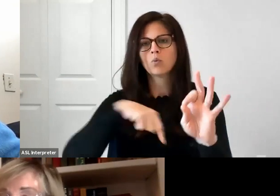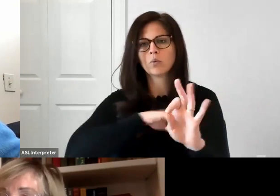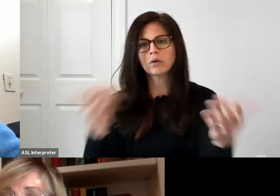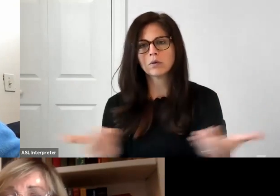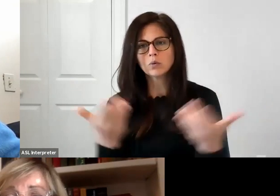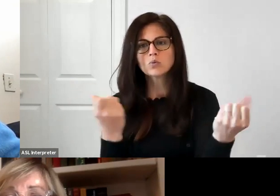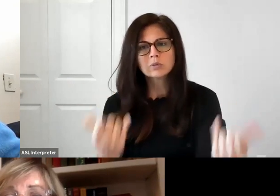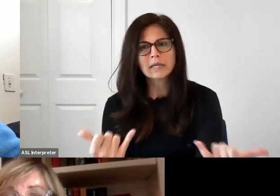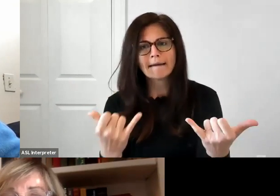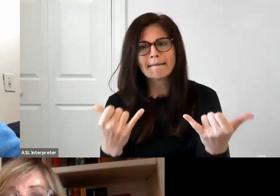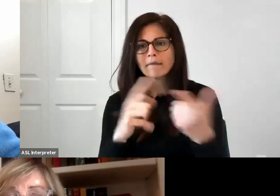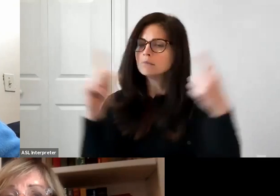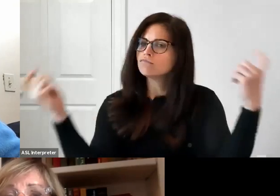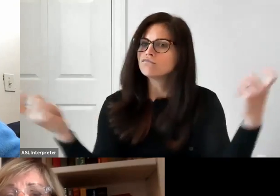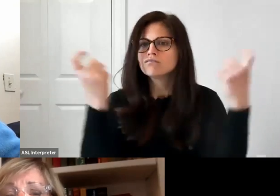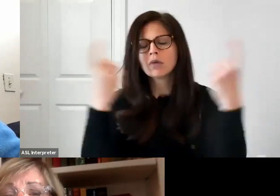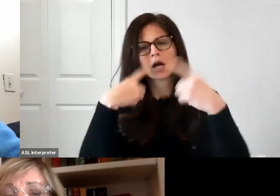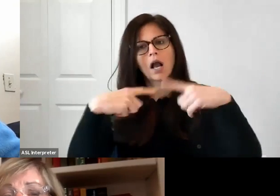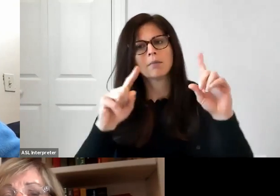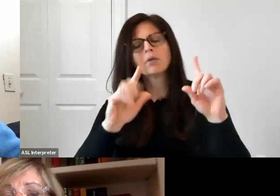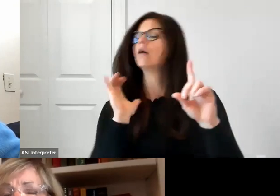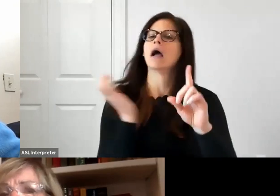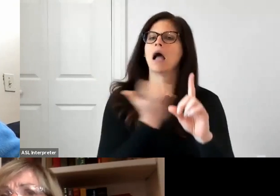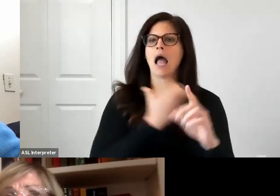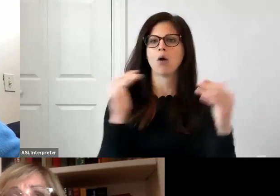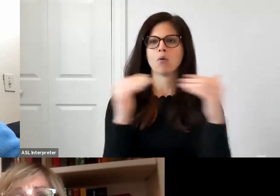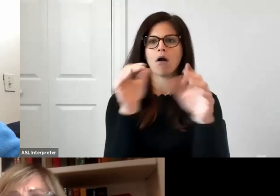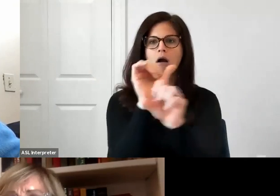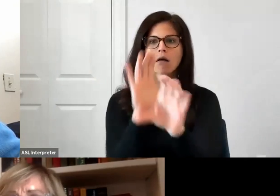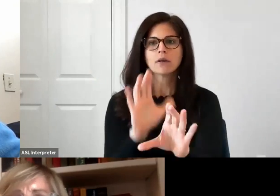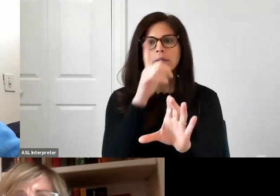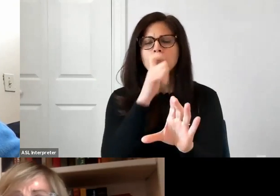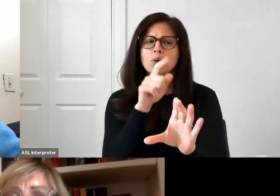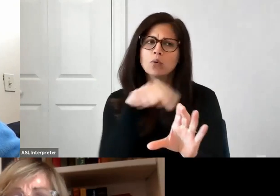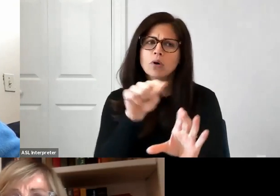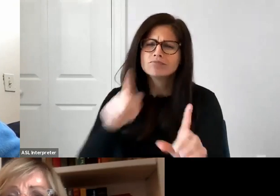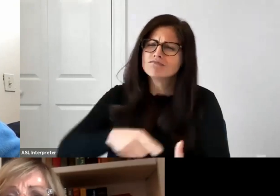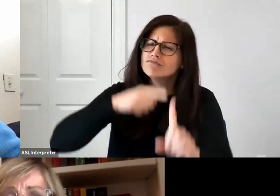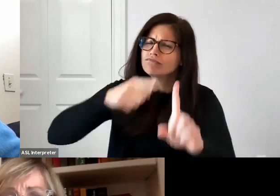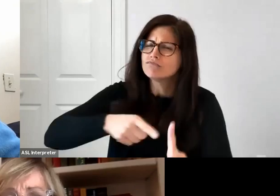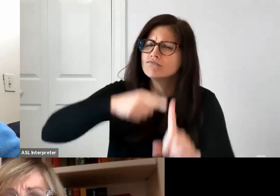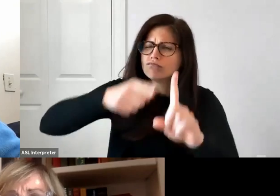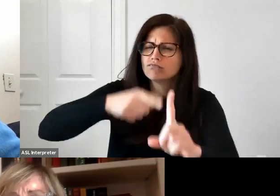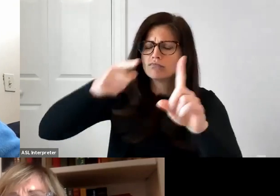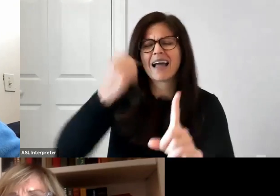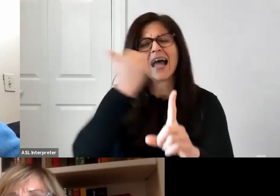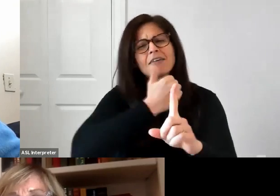to celebrate the accomplishments of our colleagues who are striving every single day to be better,